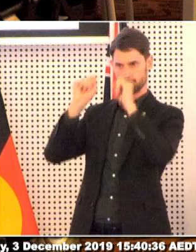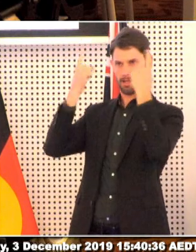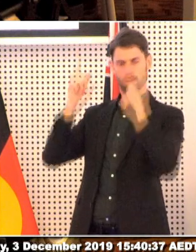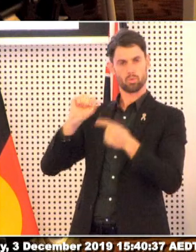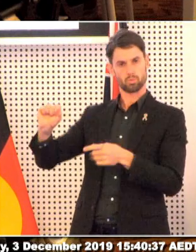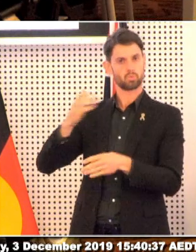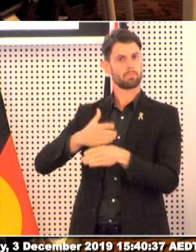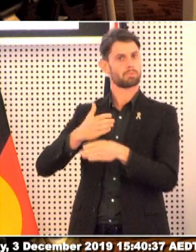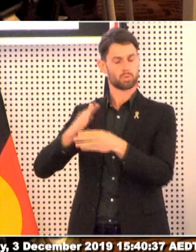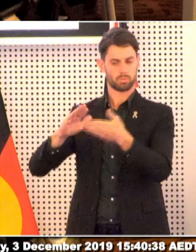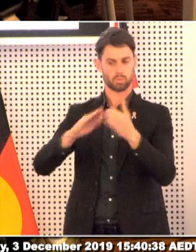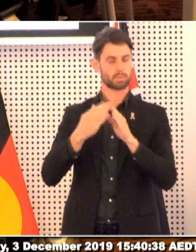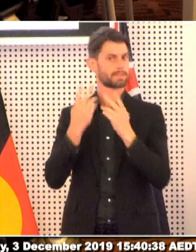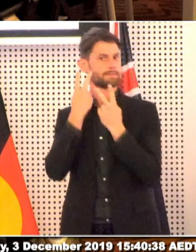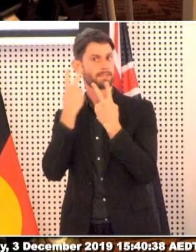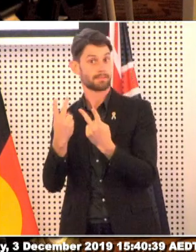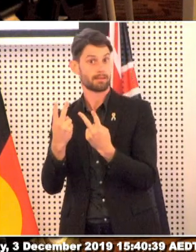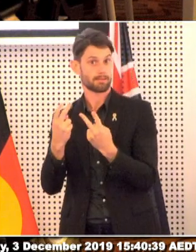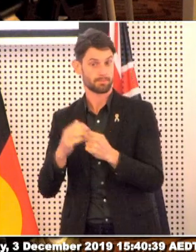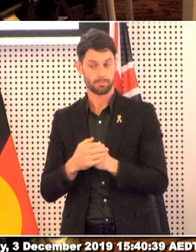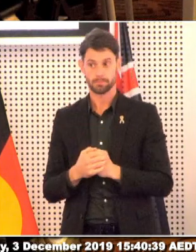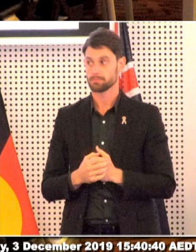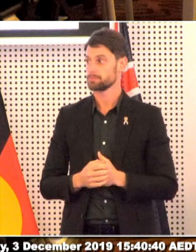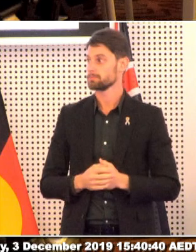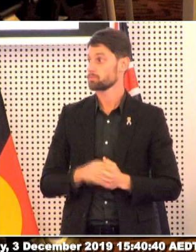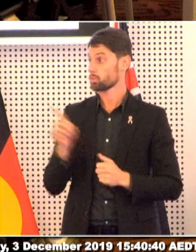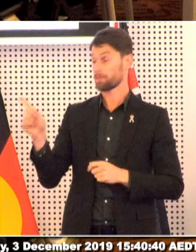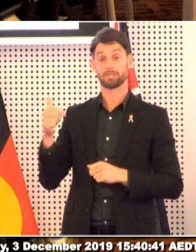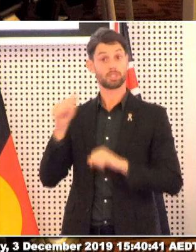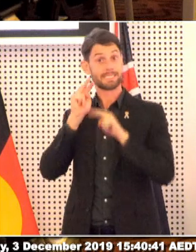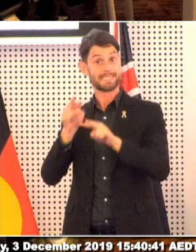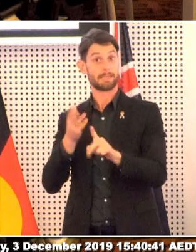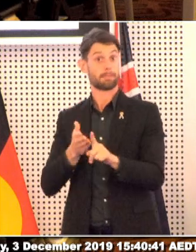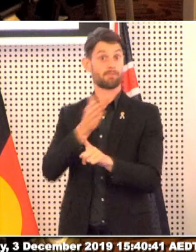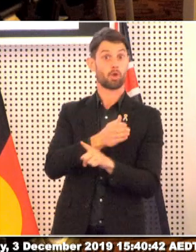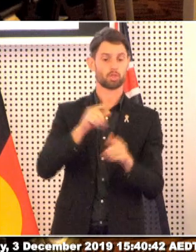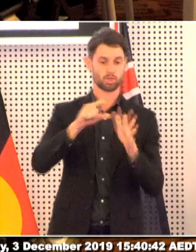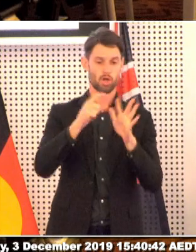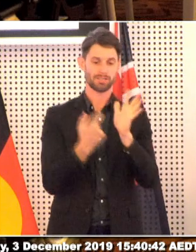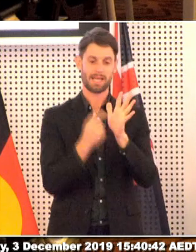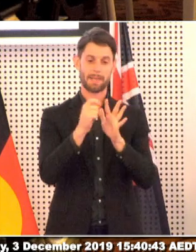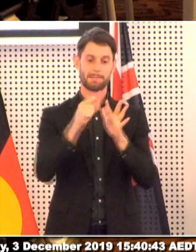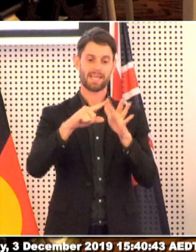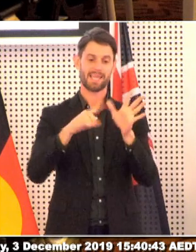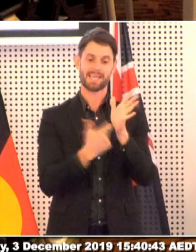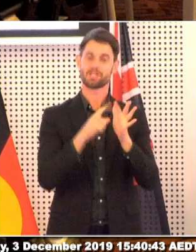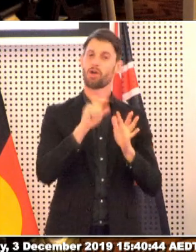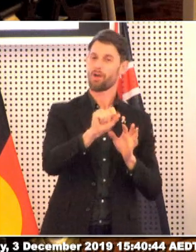And I think you’ve been present at the hearing this afternoon when Dr Pearce has given some evidence. So she has spoken about part of your role.